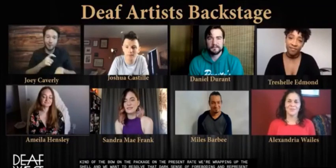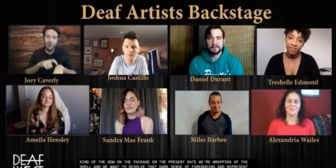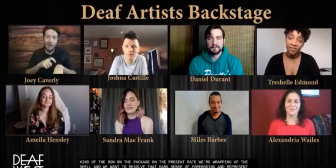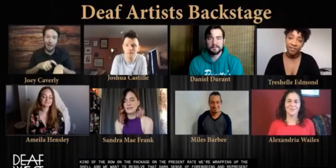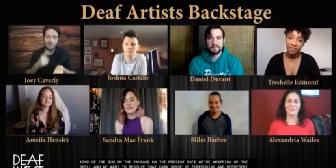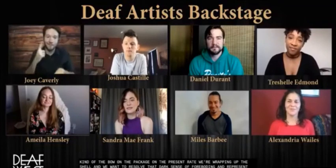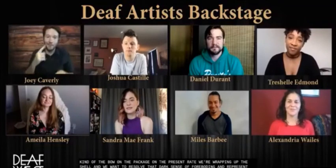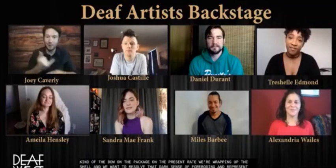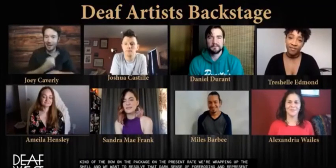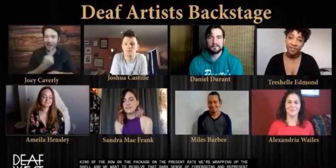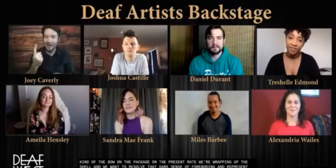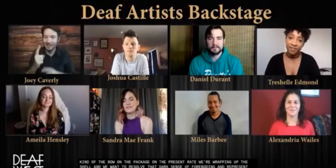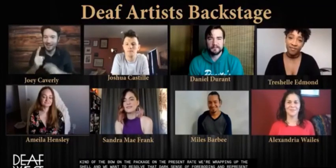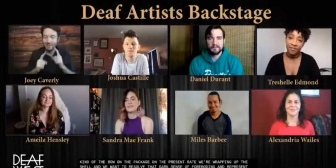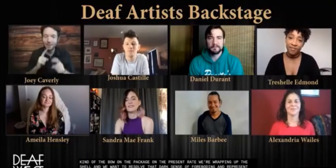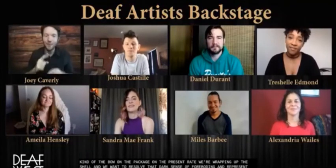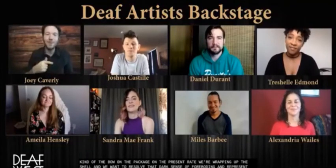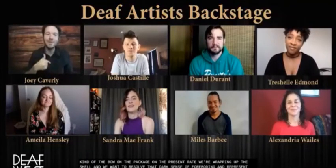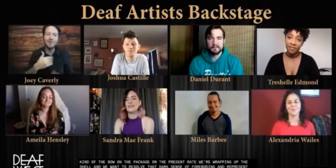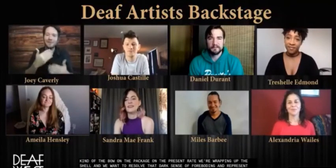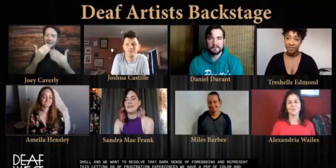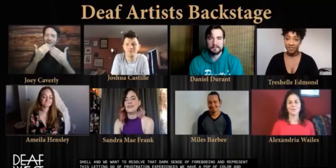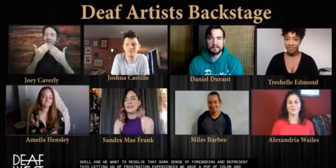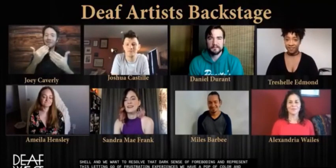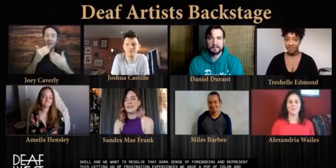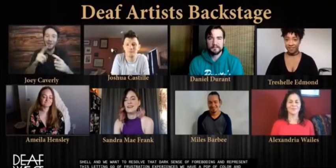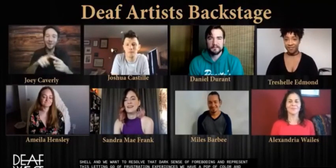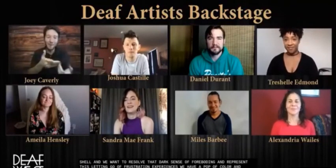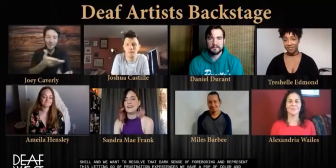Joey: Okay to wrap up our time for today's panel.